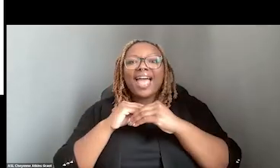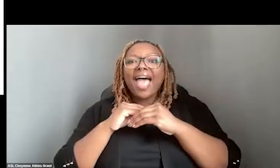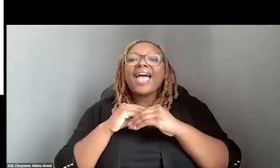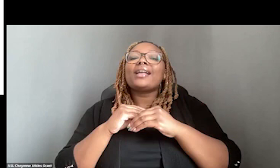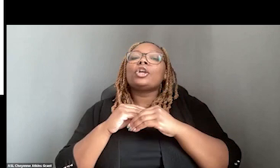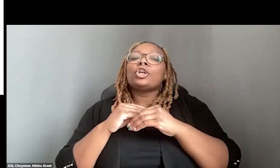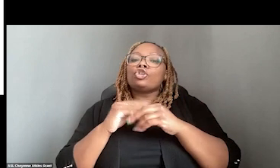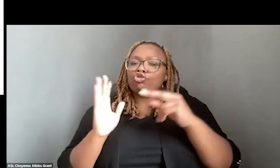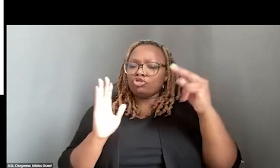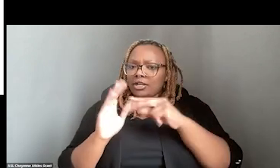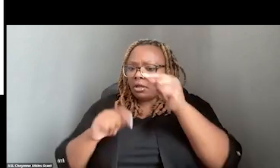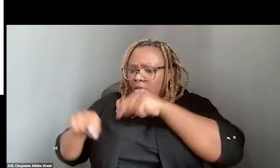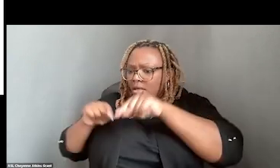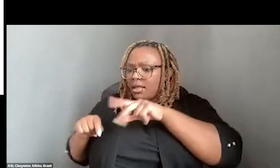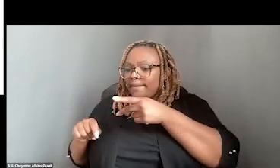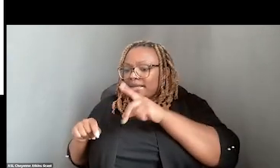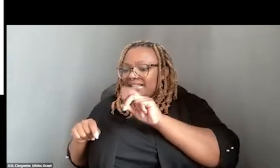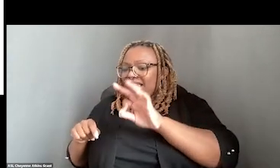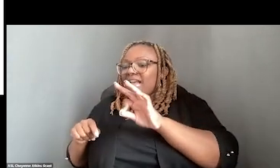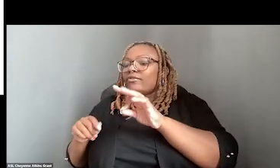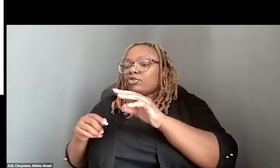correct it in SciENcv, and generate a new PDF on the fly.